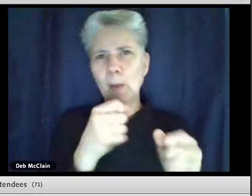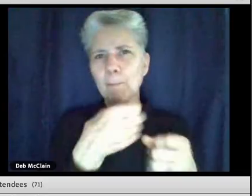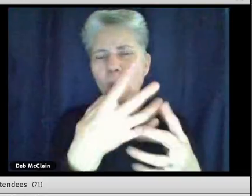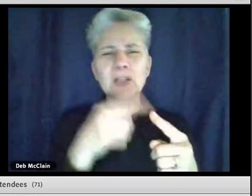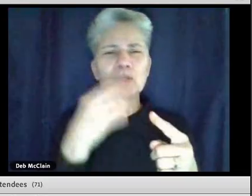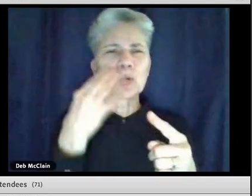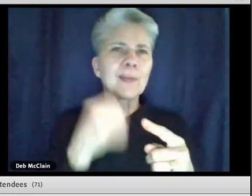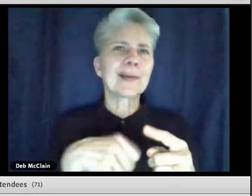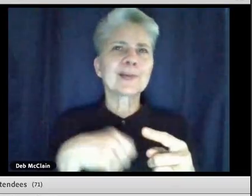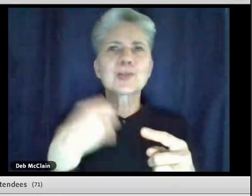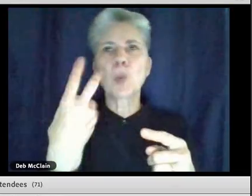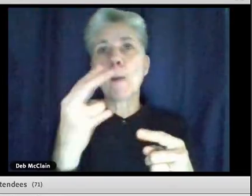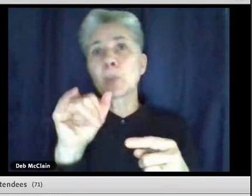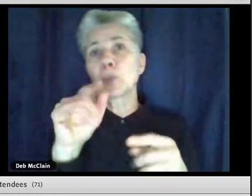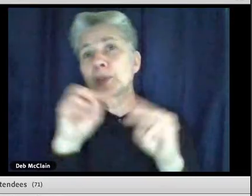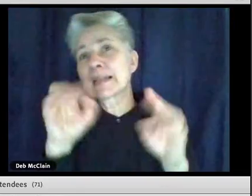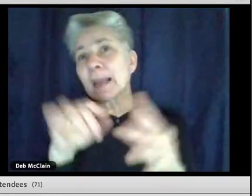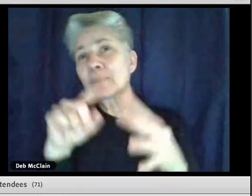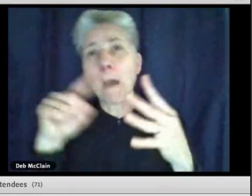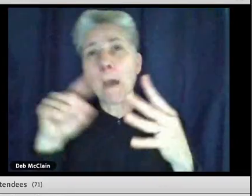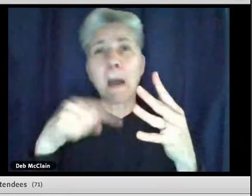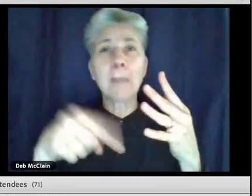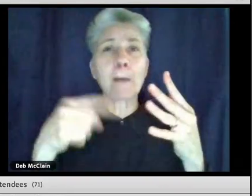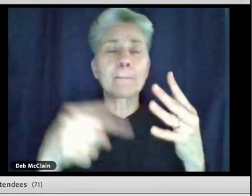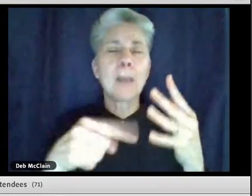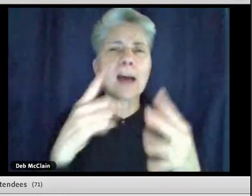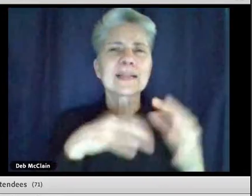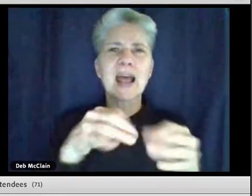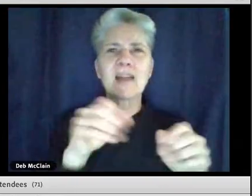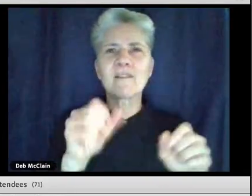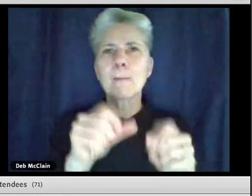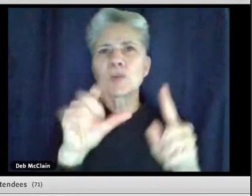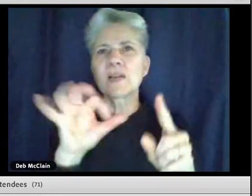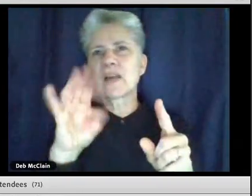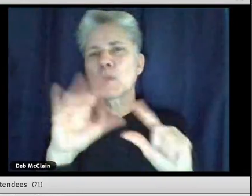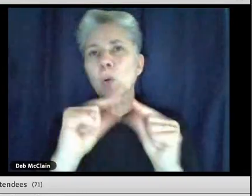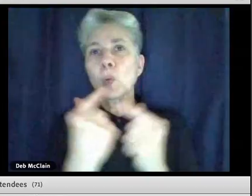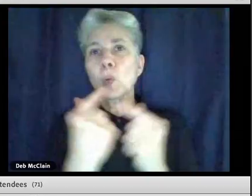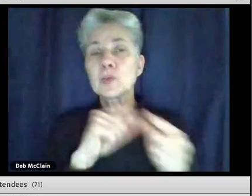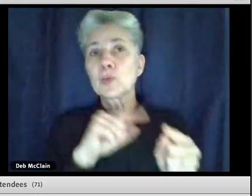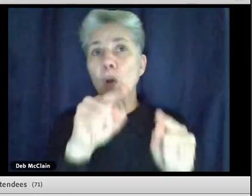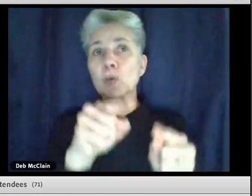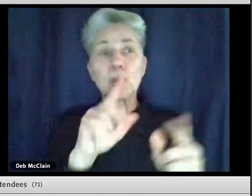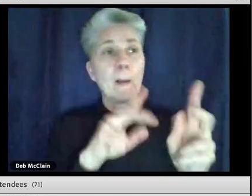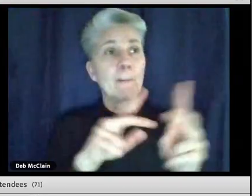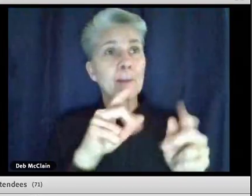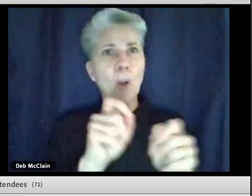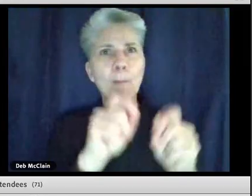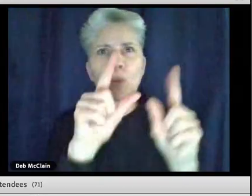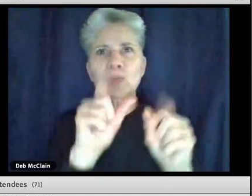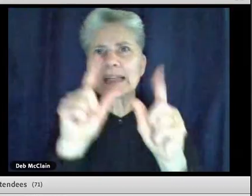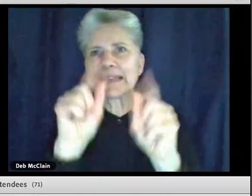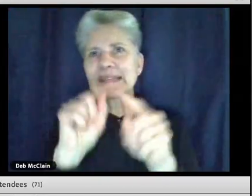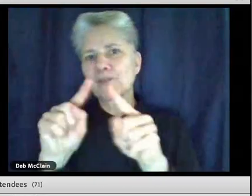I don't post tons of sites for you guys to go to, but, you know, there's, like, 12 museums and this and that, so instead I've posted some Facebook groups